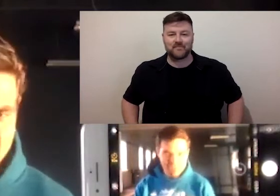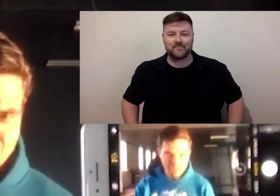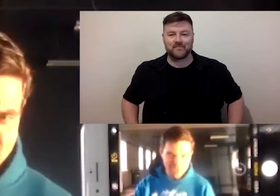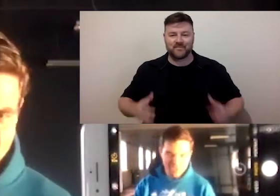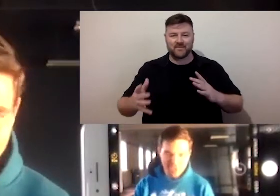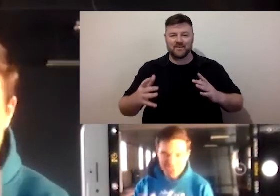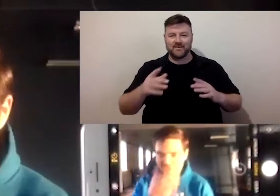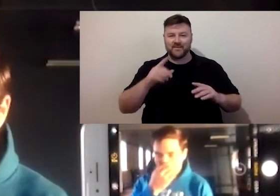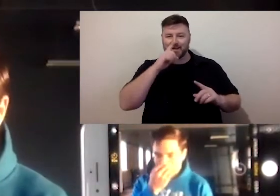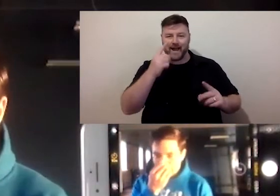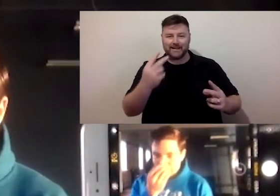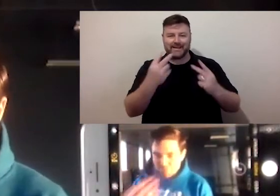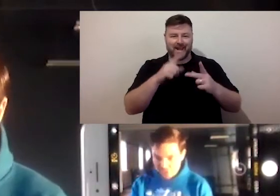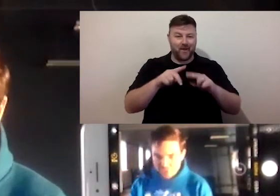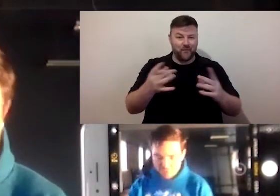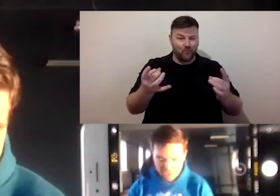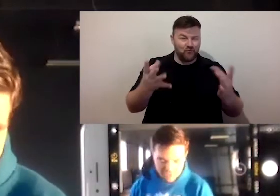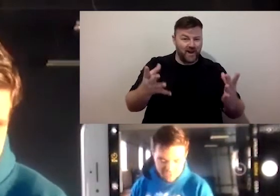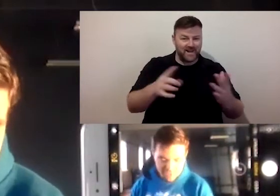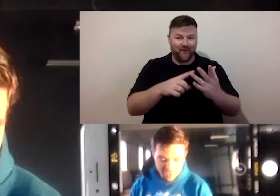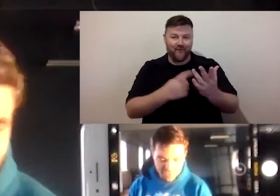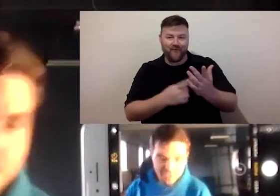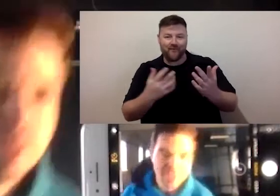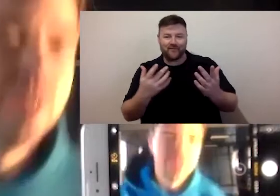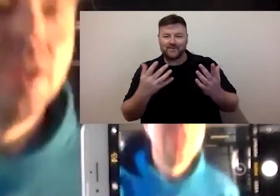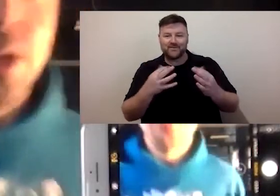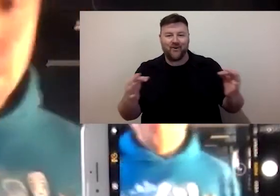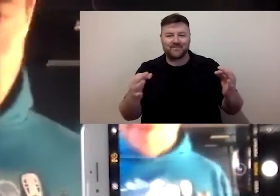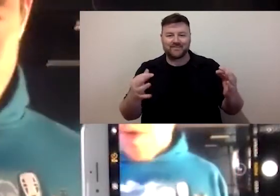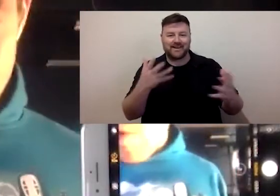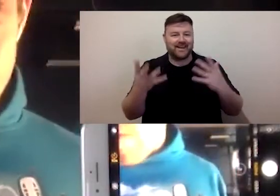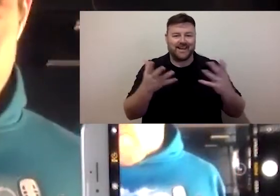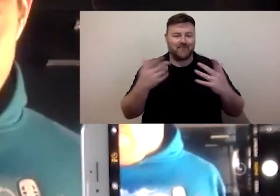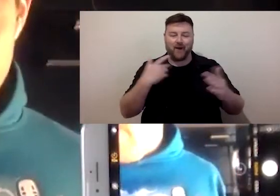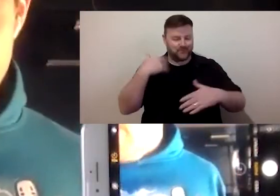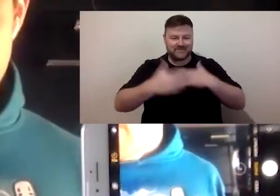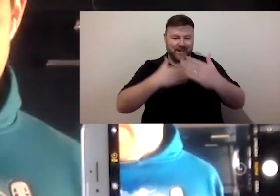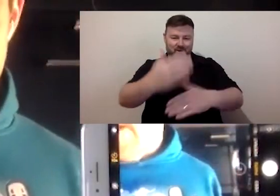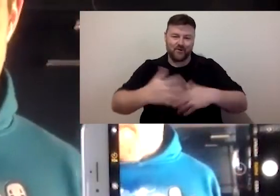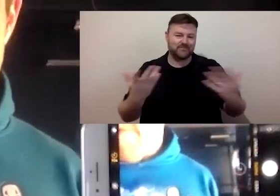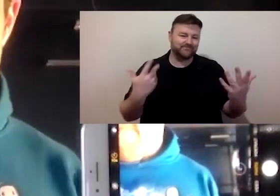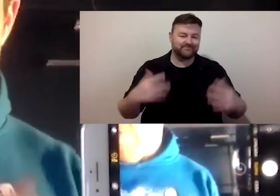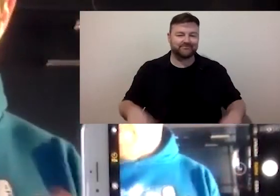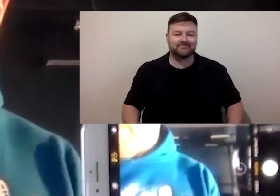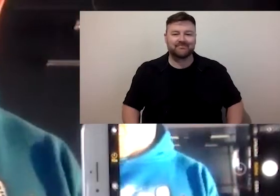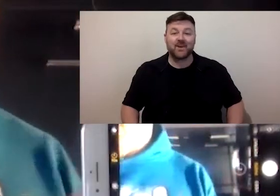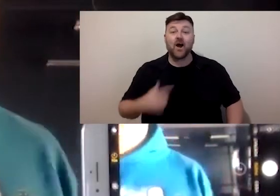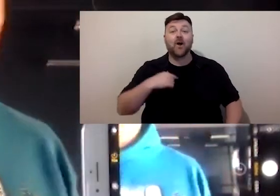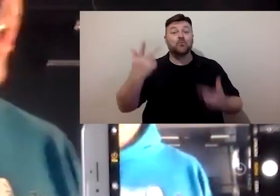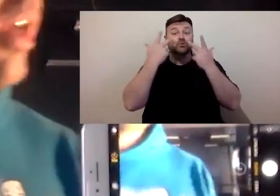if you're ready or not, but I'll just press on. I'm going to share my phone screen with you.